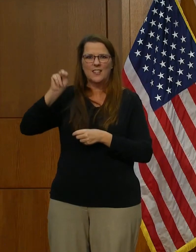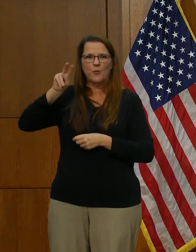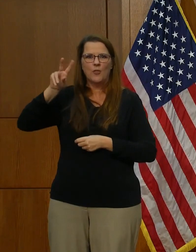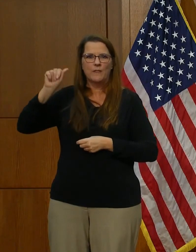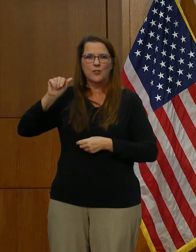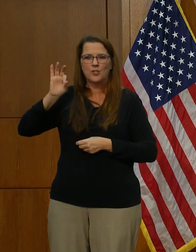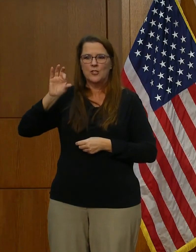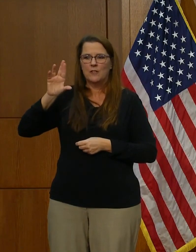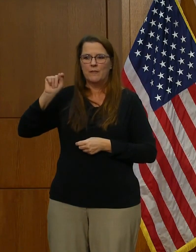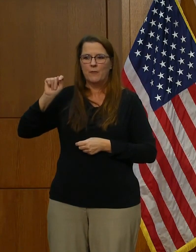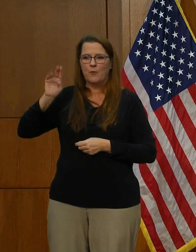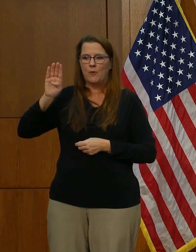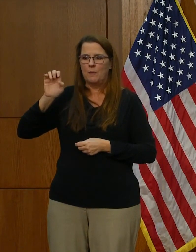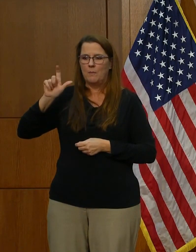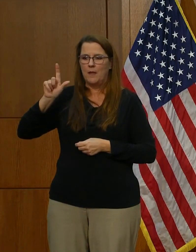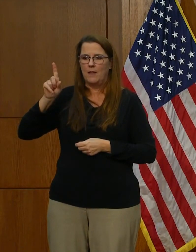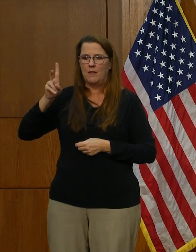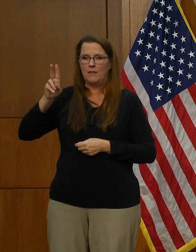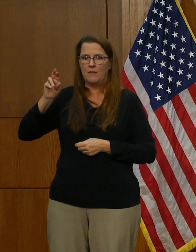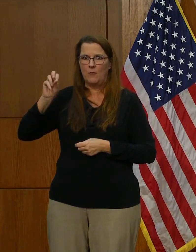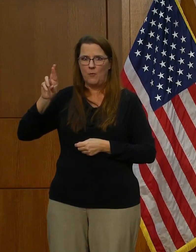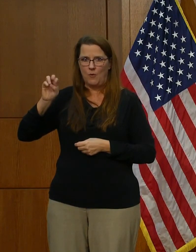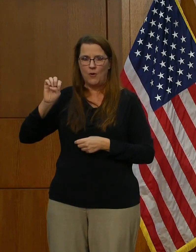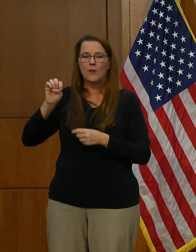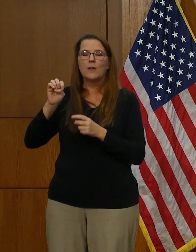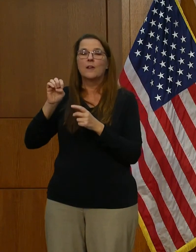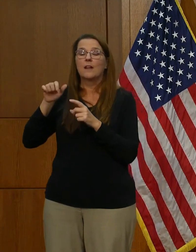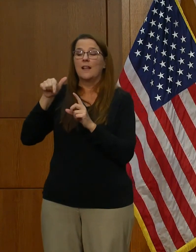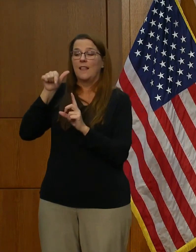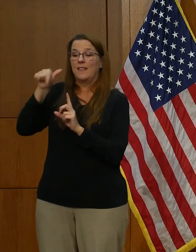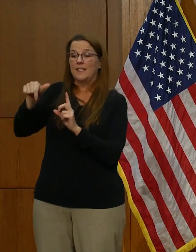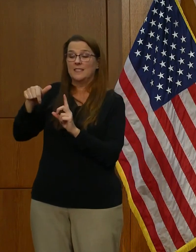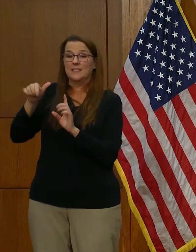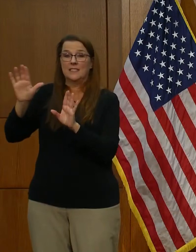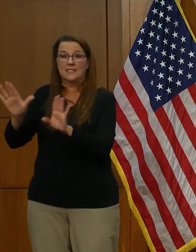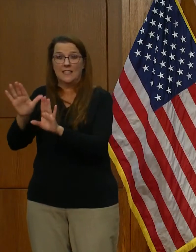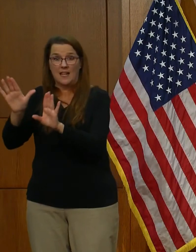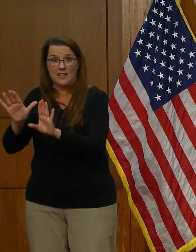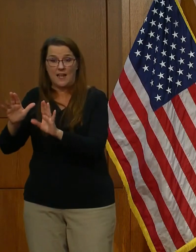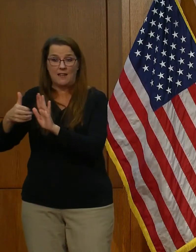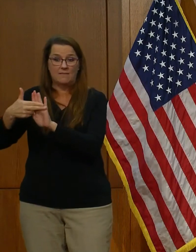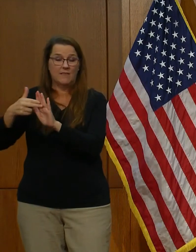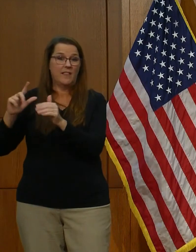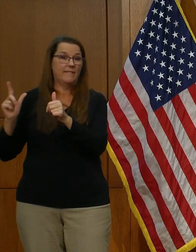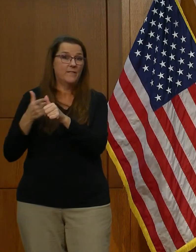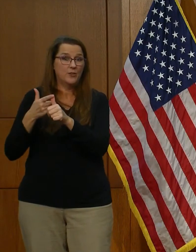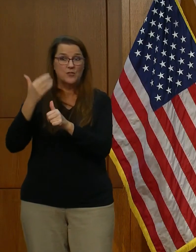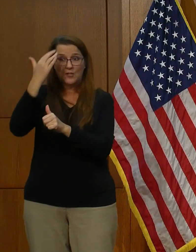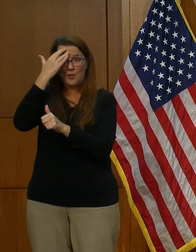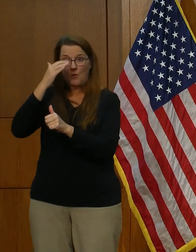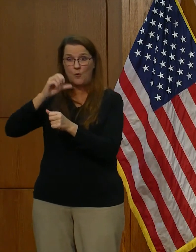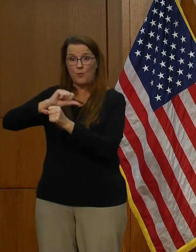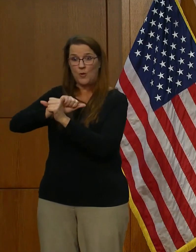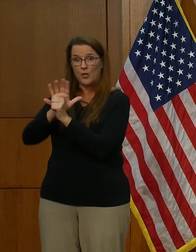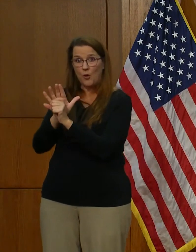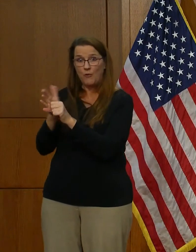VIRGINIA AT FORT BELVOIR UP IN NORTHERN VIRGINIA. AND THIS